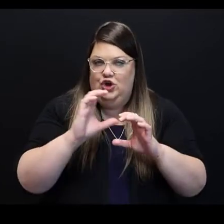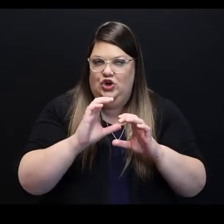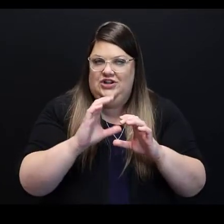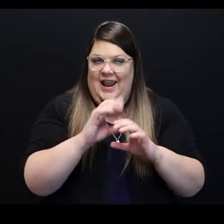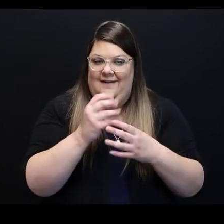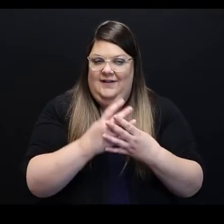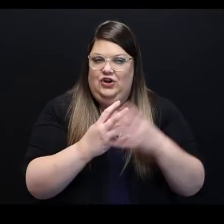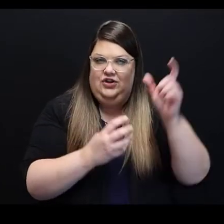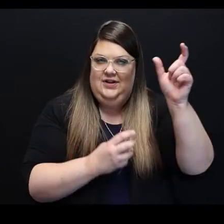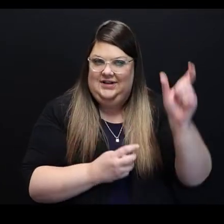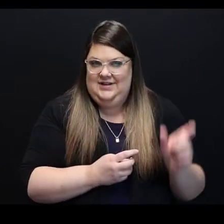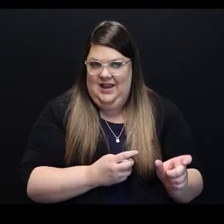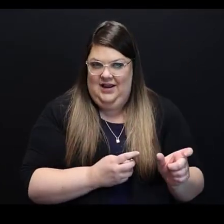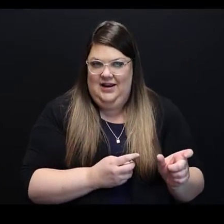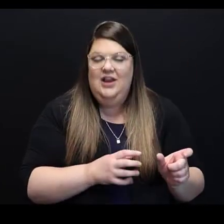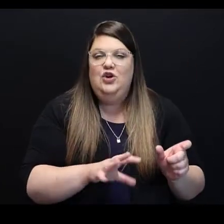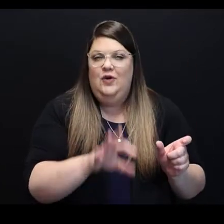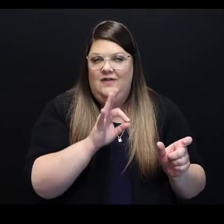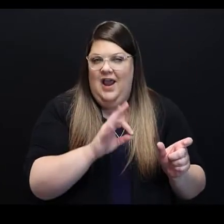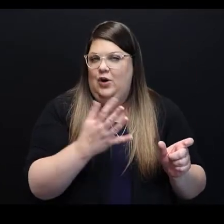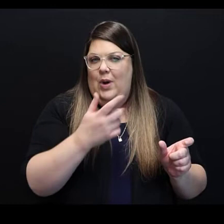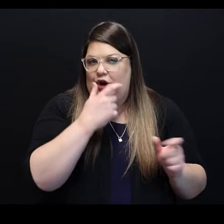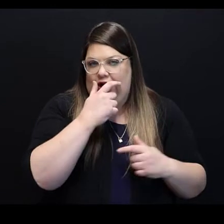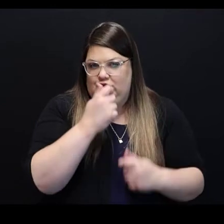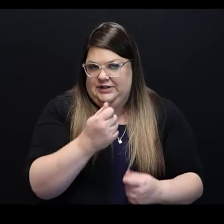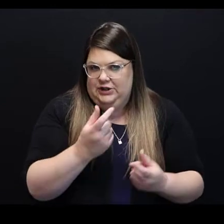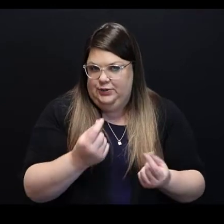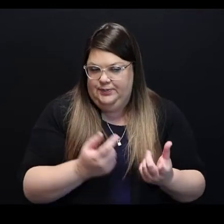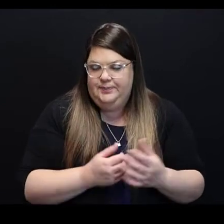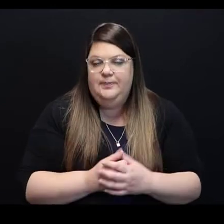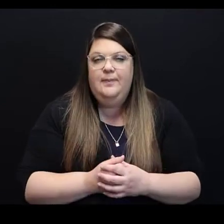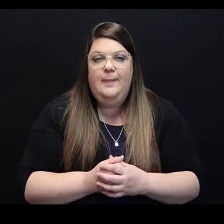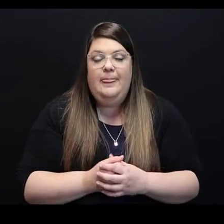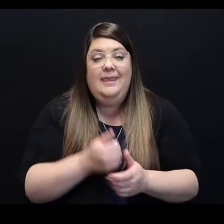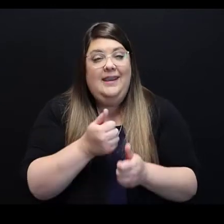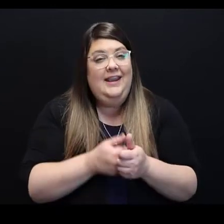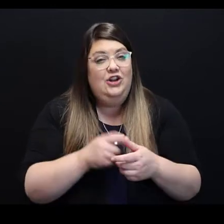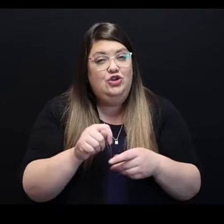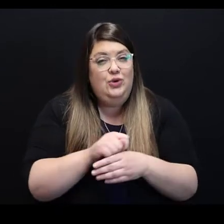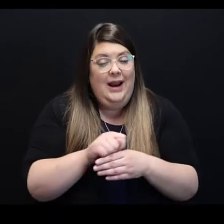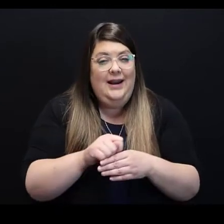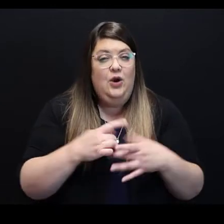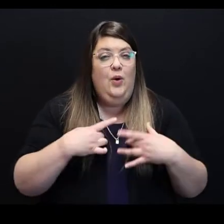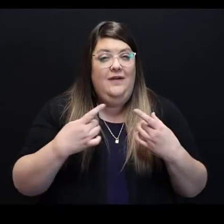to find trainings and events of interest. Each training or event listing provides the following: